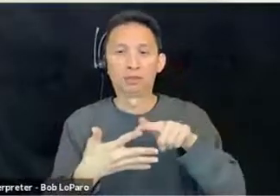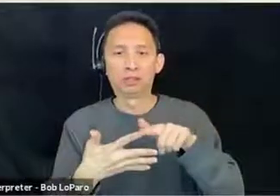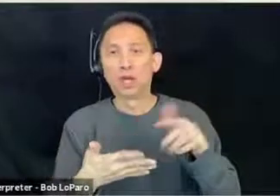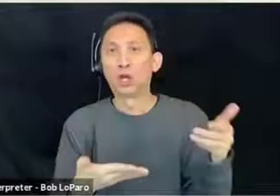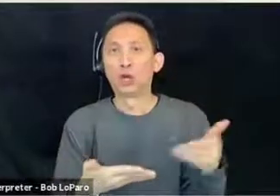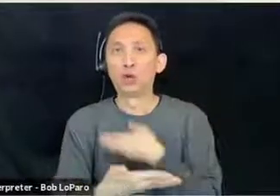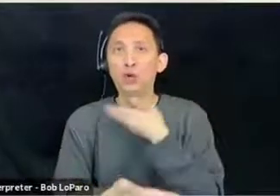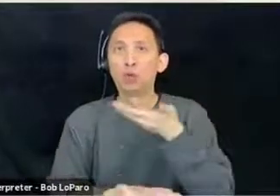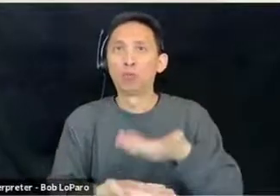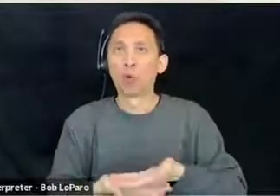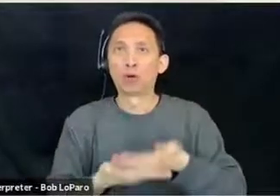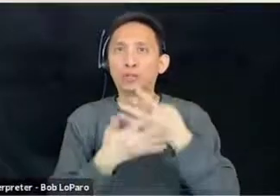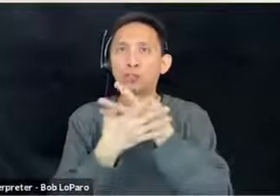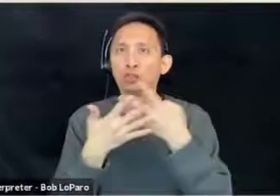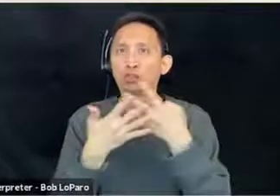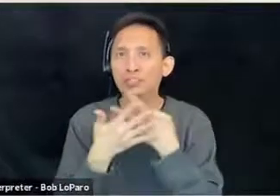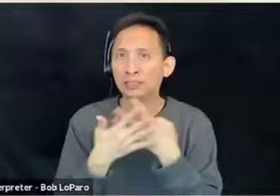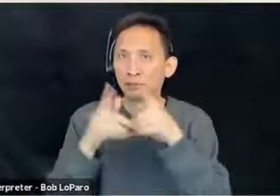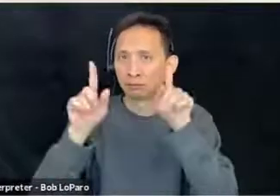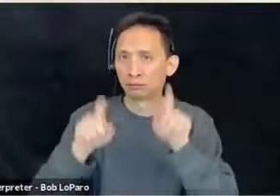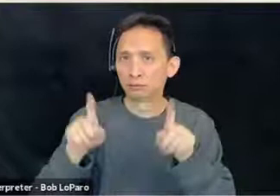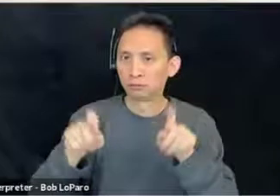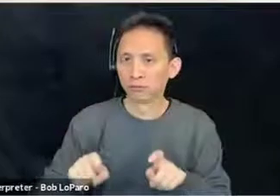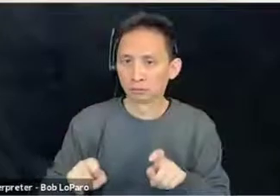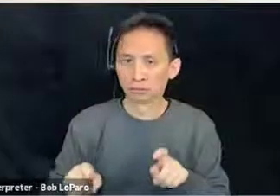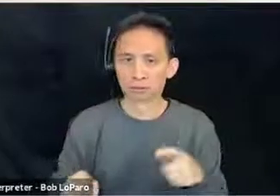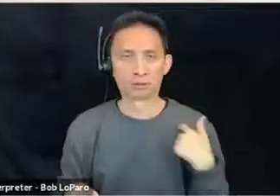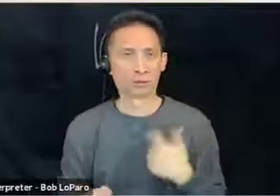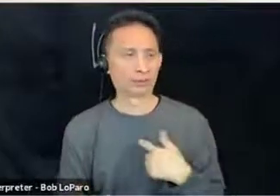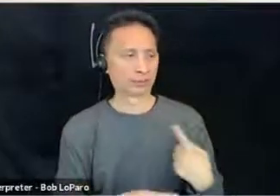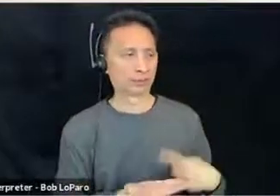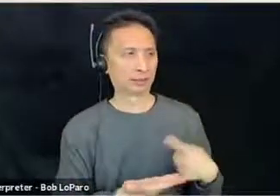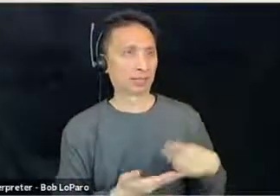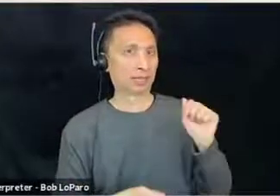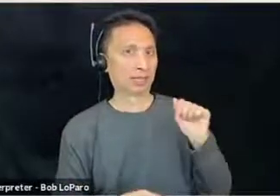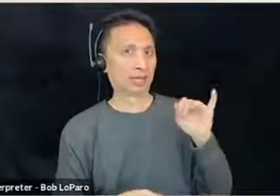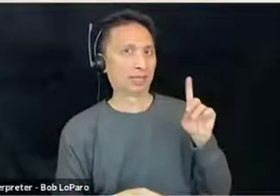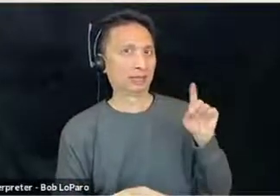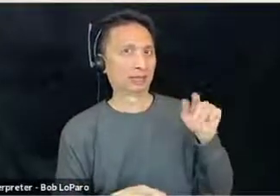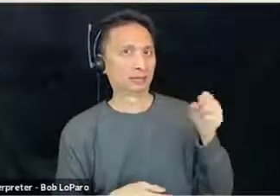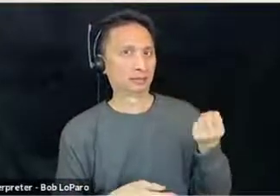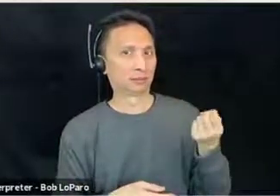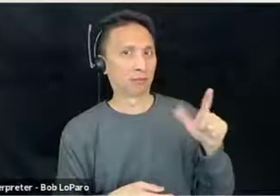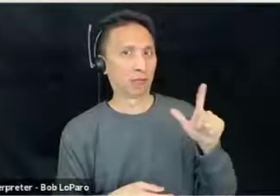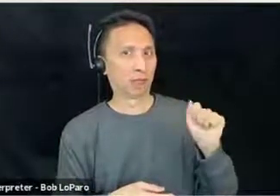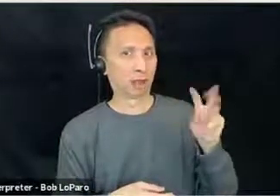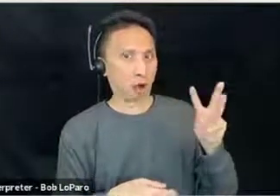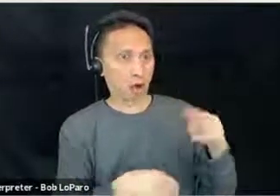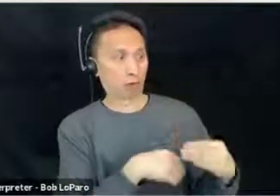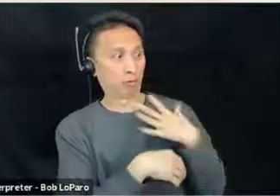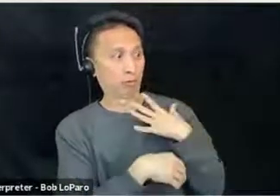and how it would pertain to our families, but it actually identifies several other diseases as well.